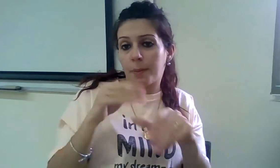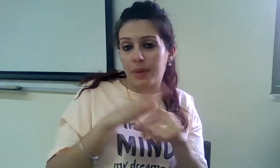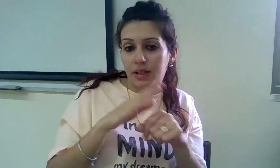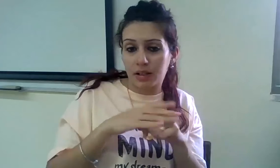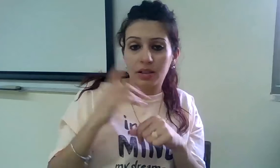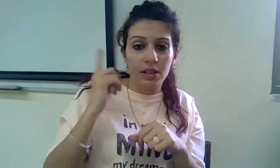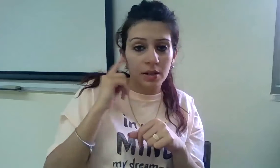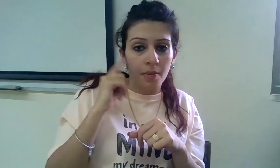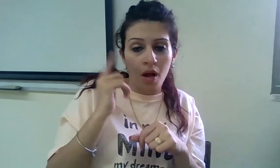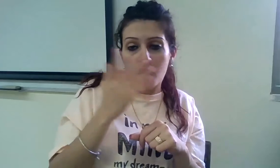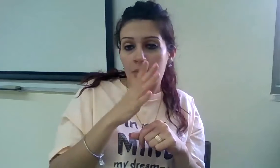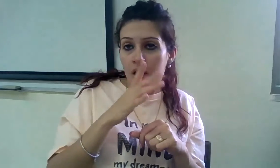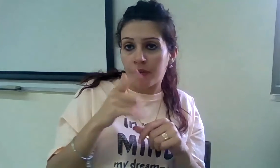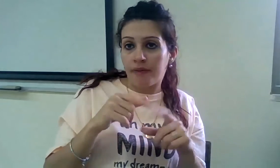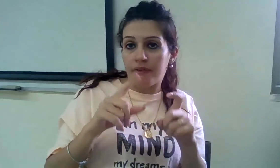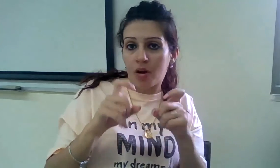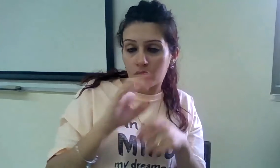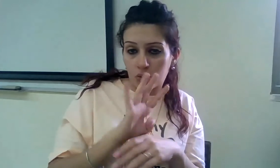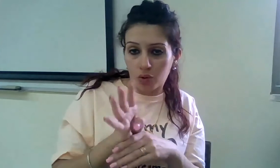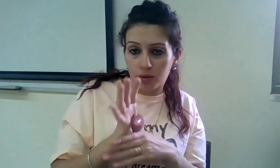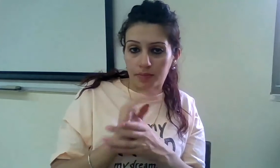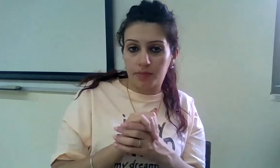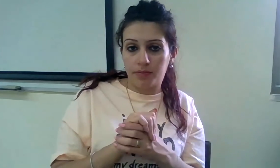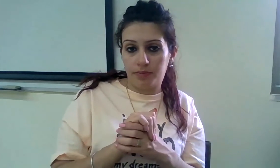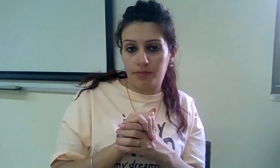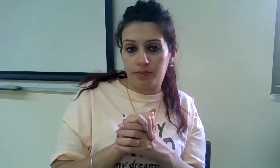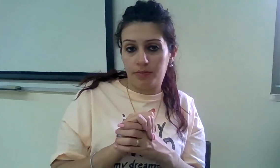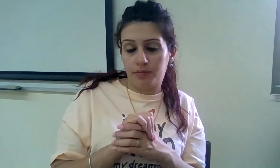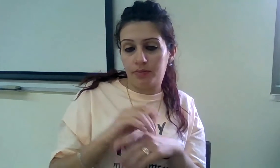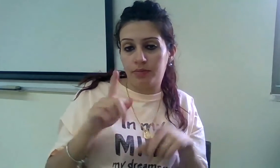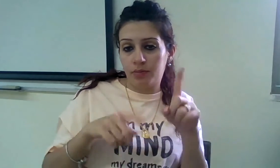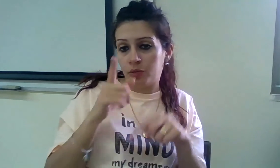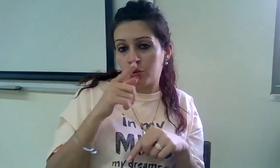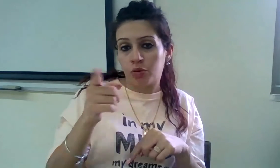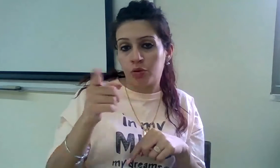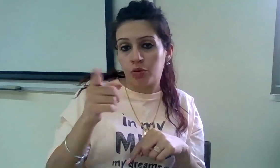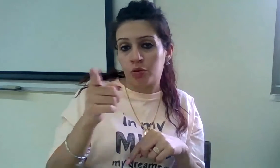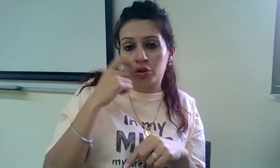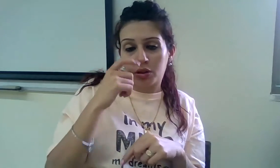that this is also a good thing to implement also.